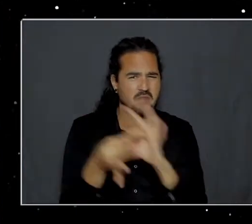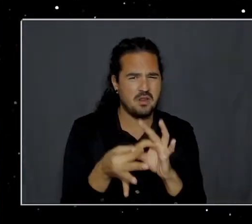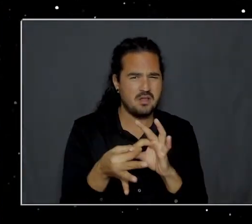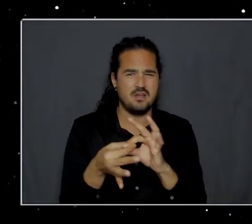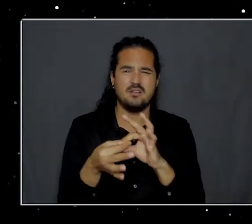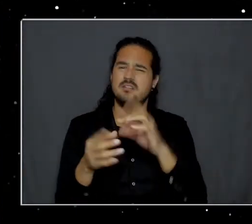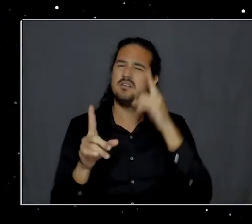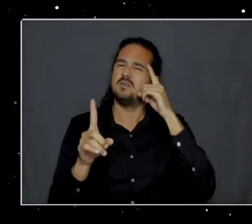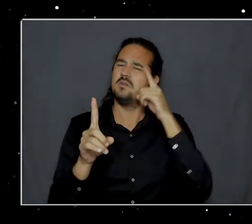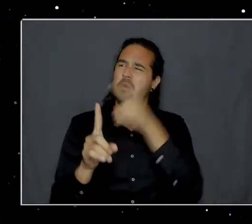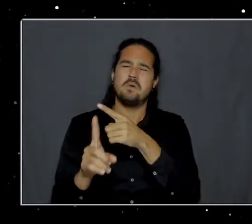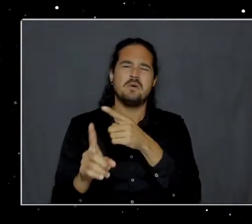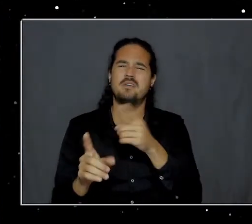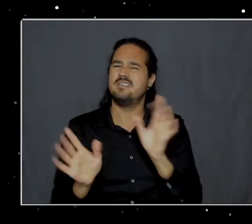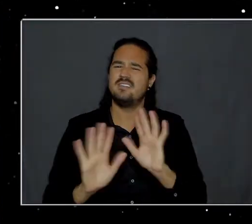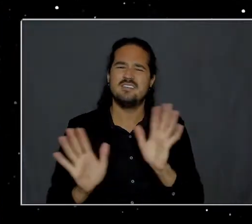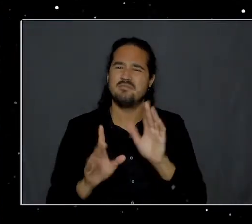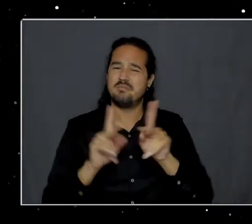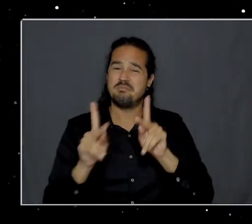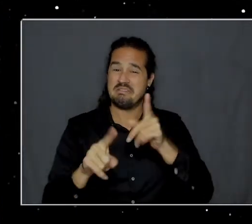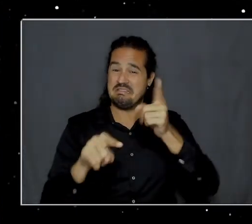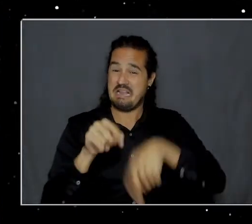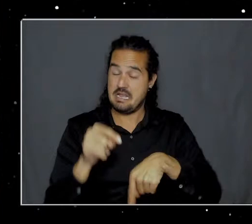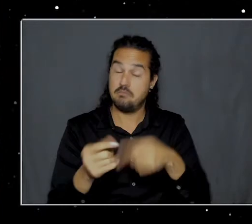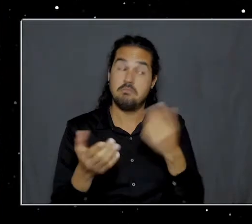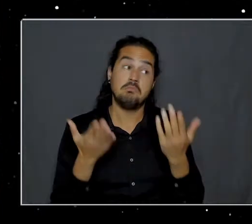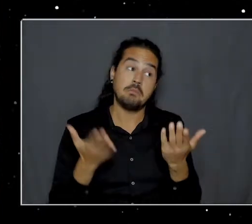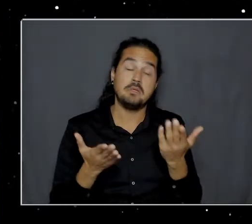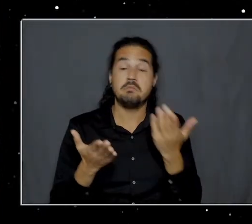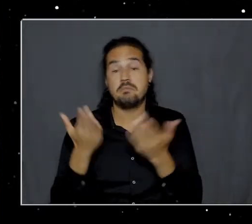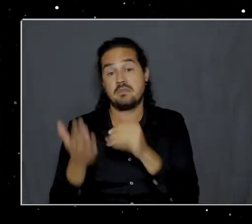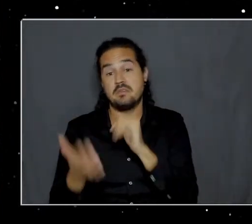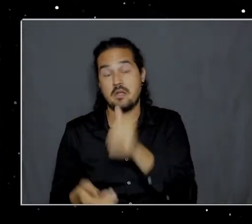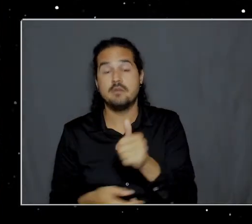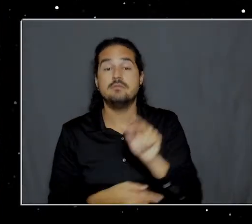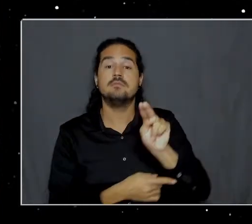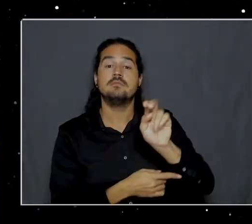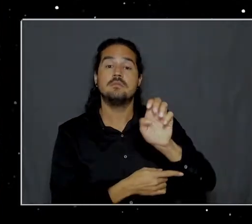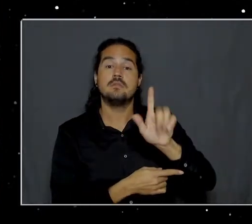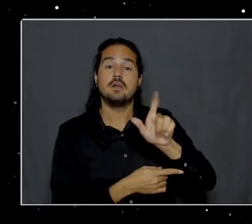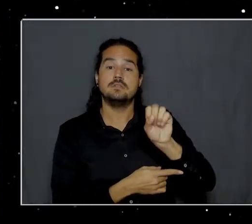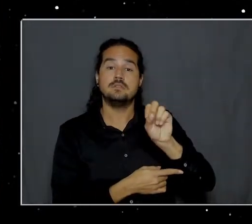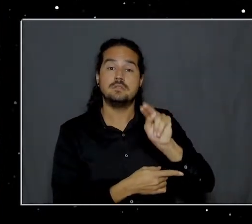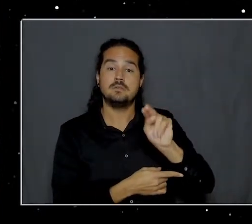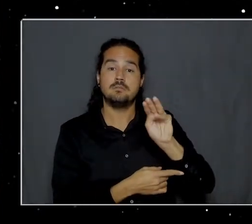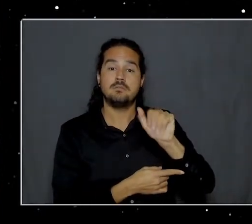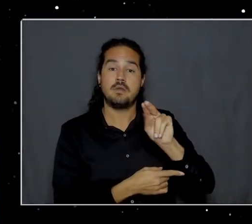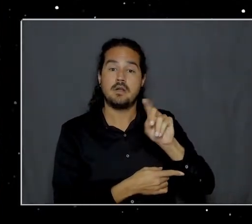AND SOME PEOPLE SAY IT'S NOT POSSIBLE. MAYBE, MAYBE NOT. BUT NELSON MANDELA SAID, "MANY